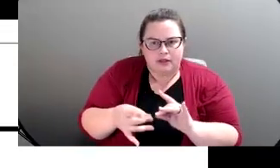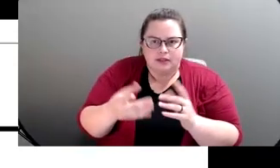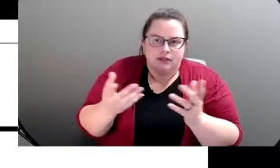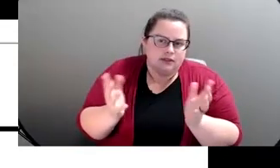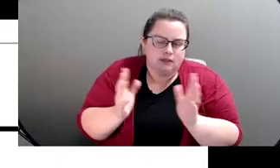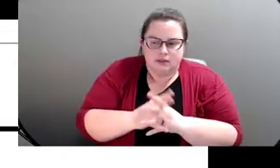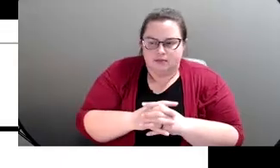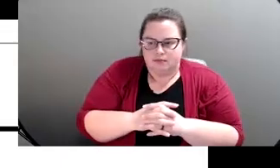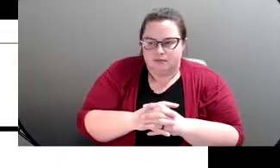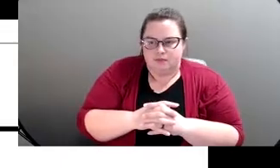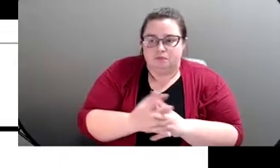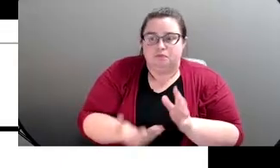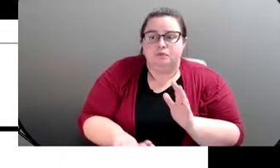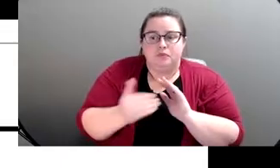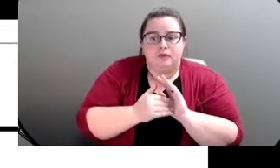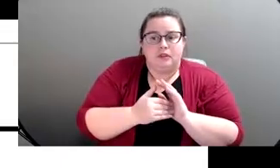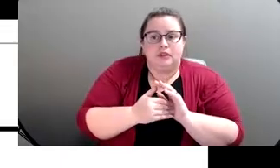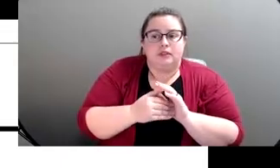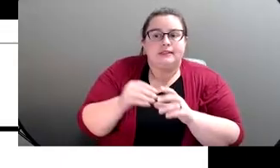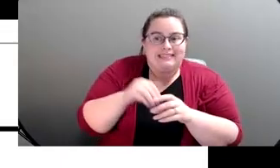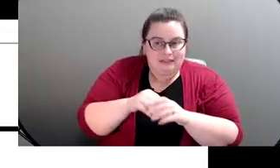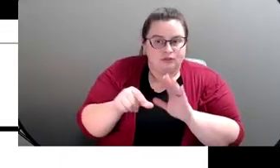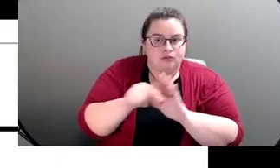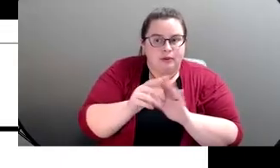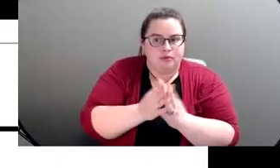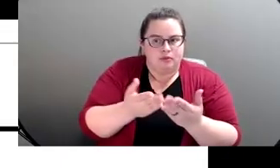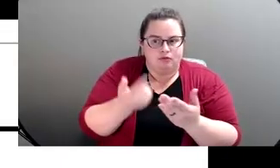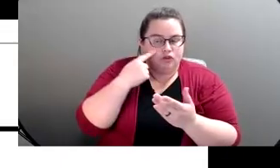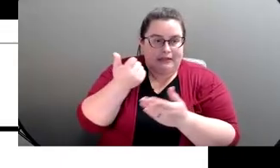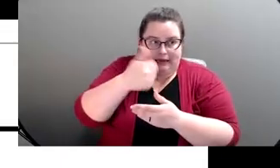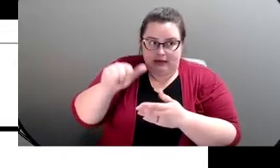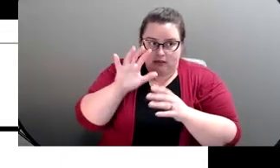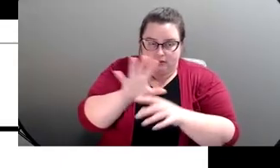Again, in the gradebook, you can, in any of the assignments’ columns,